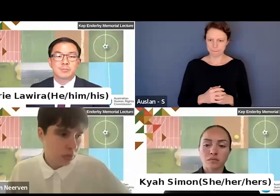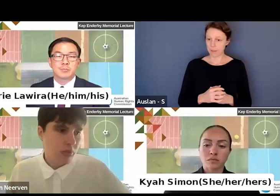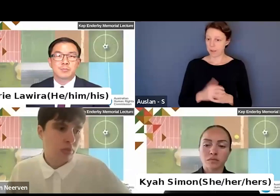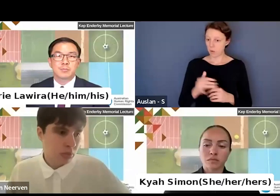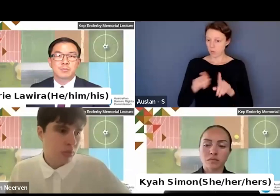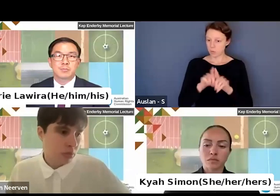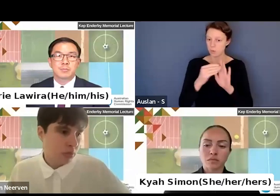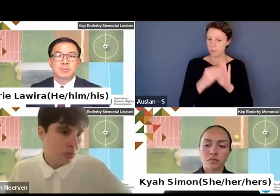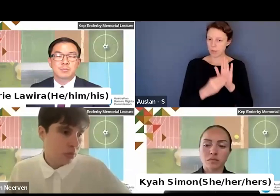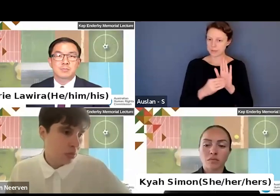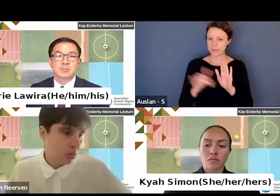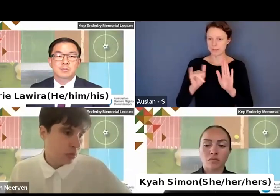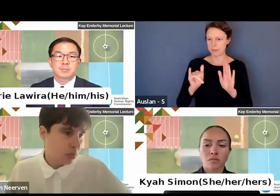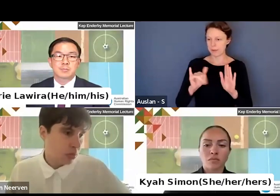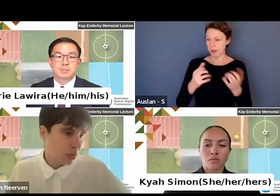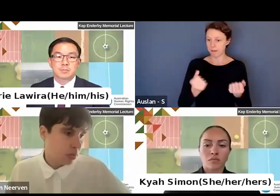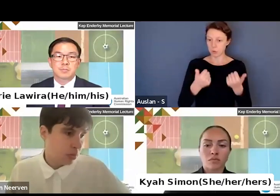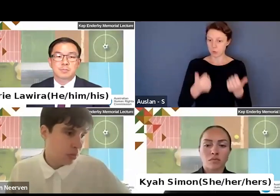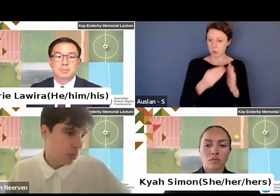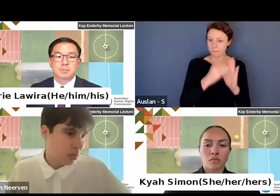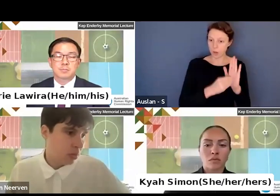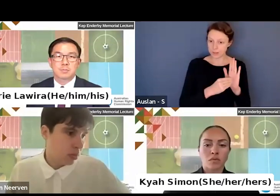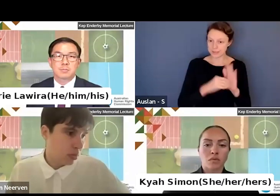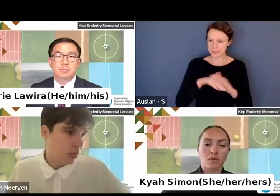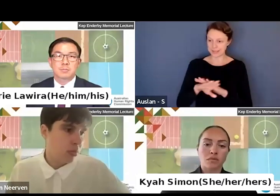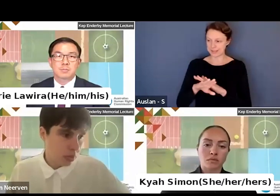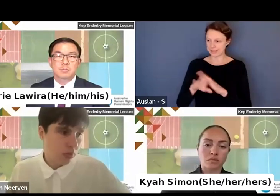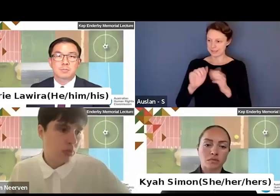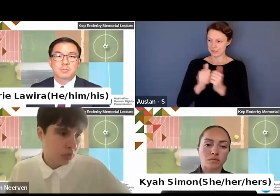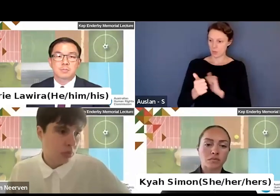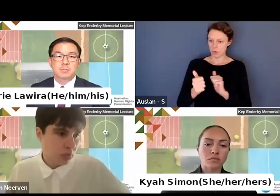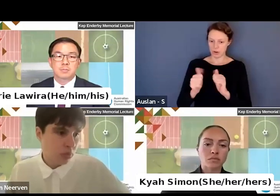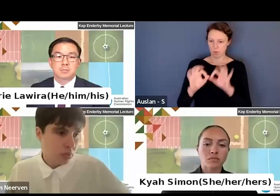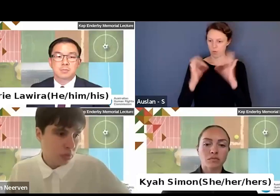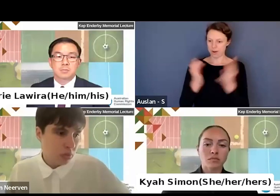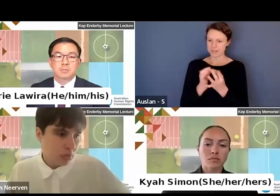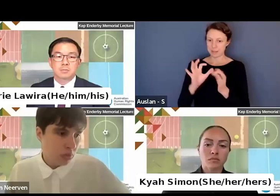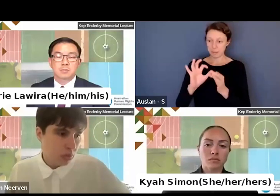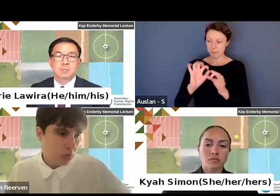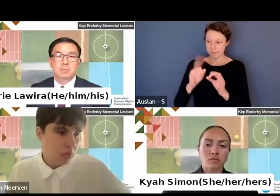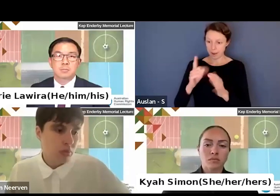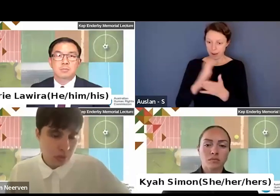within sporting organizations, but where's the implementation? We don't really see examples being such who often.